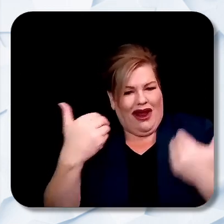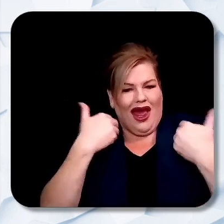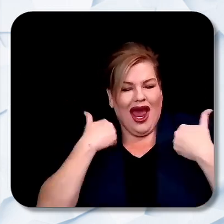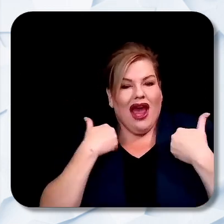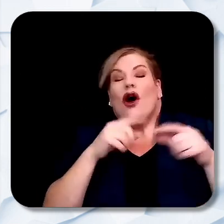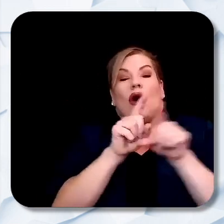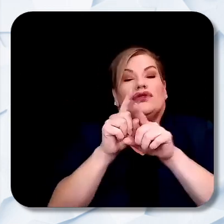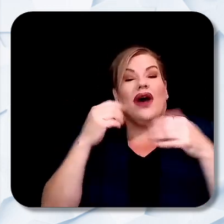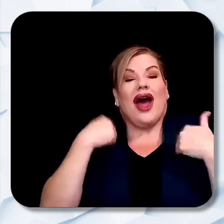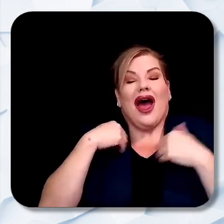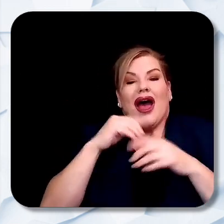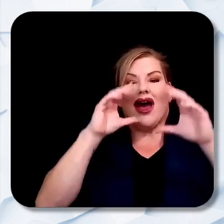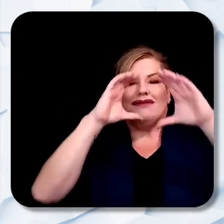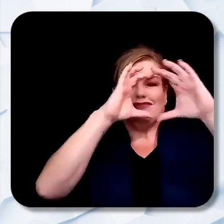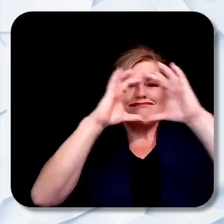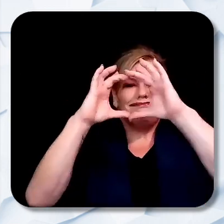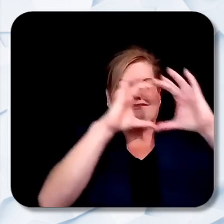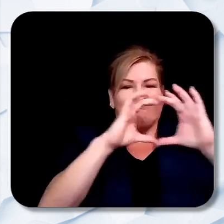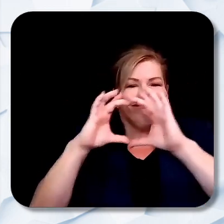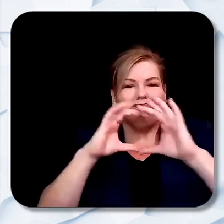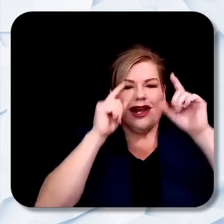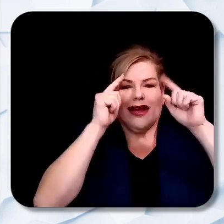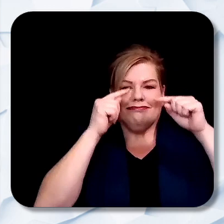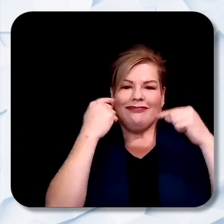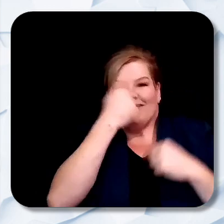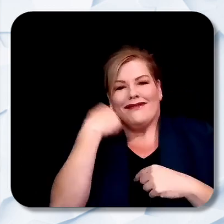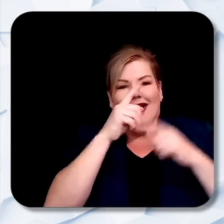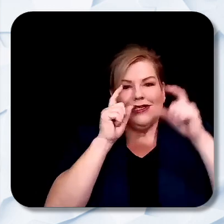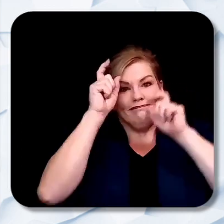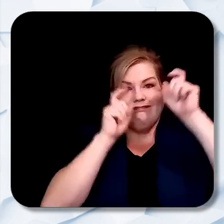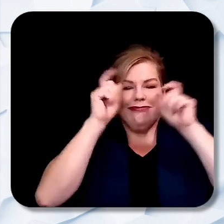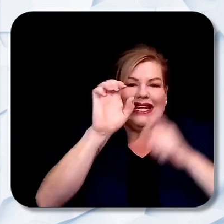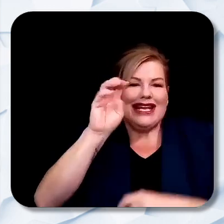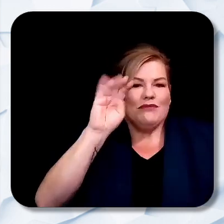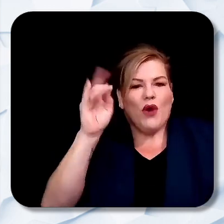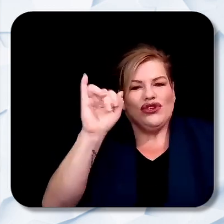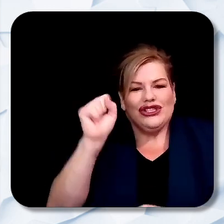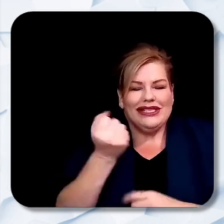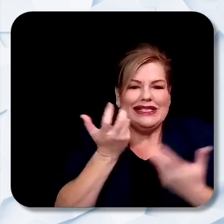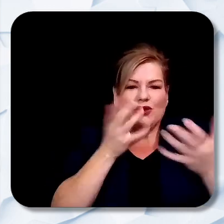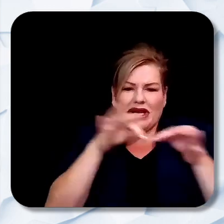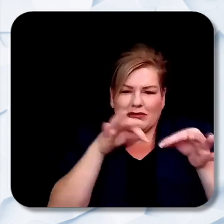that can help um. Parents, teachers. Others understand that many times drug traffickers